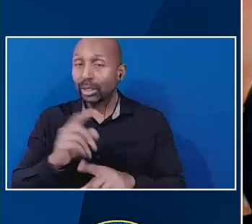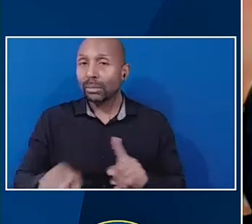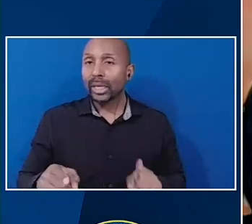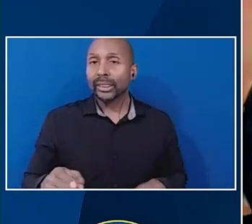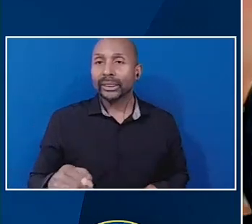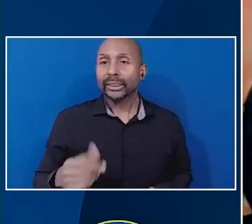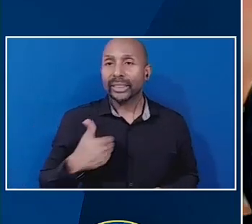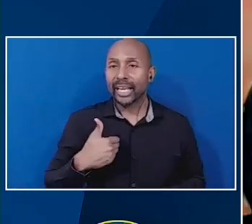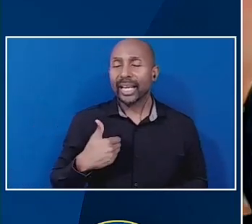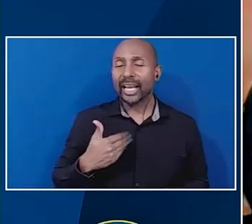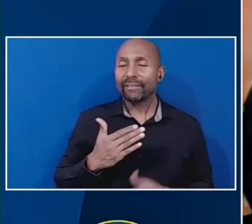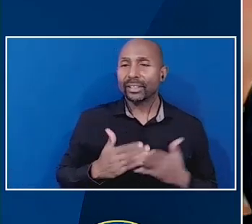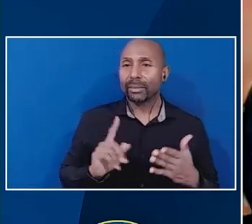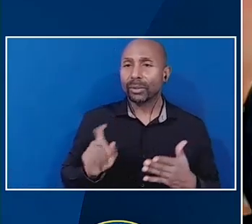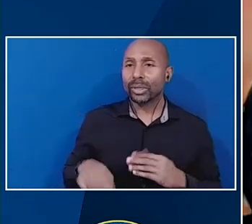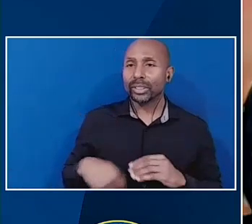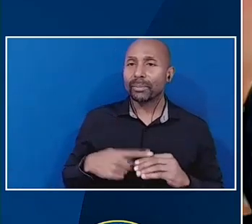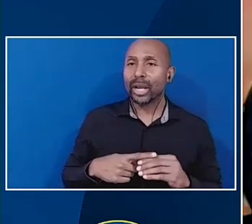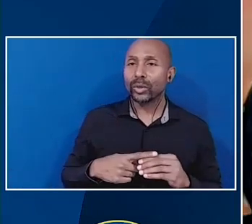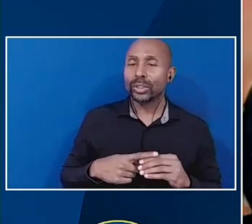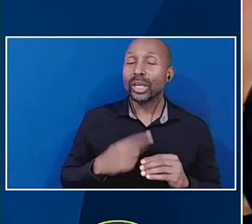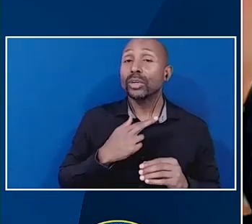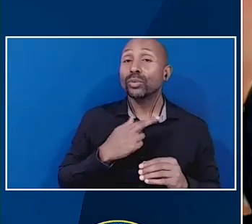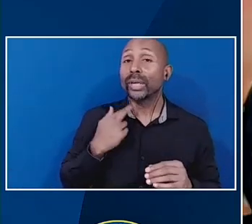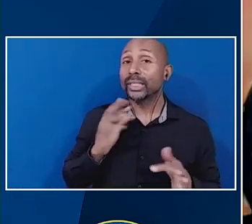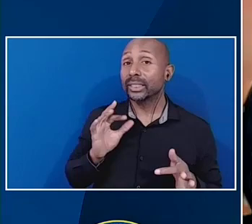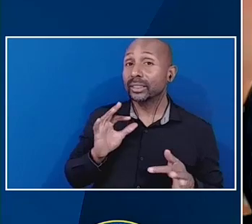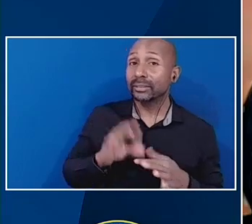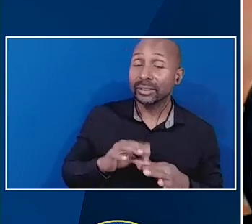risk-based and reasonable management.